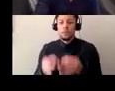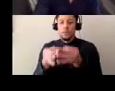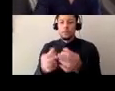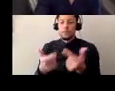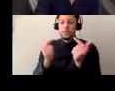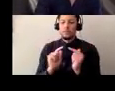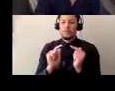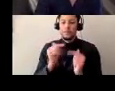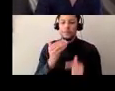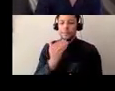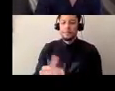Oh.